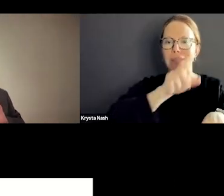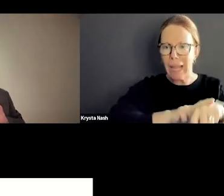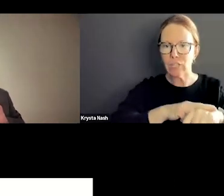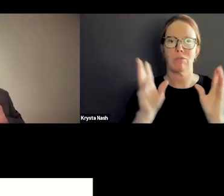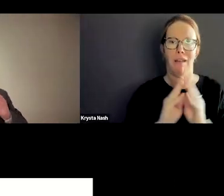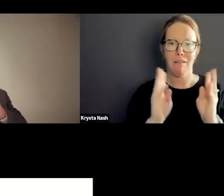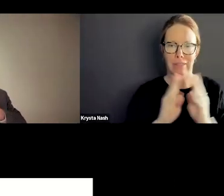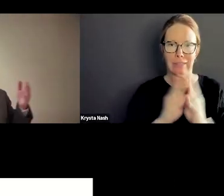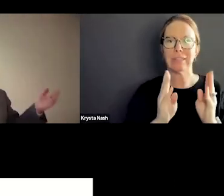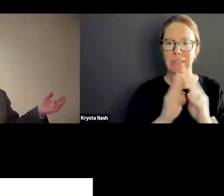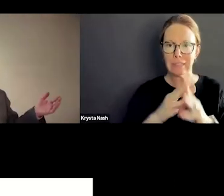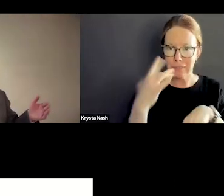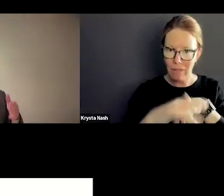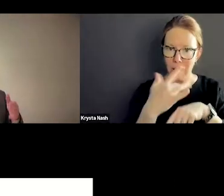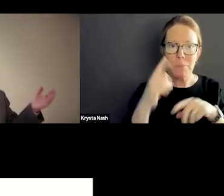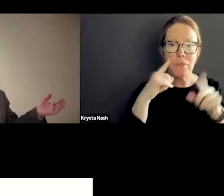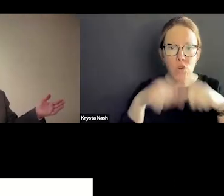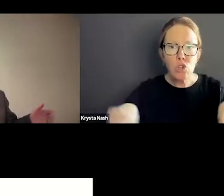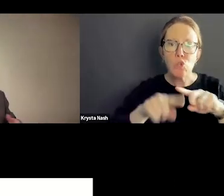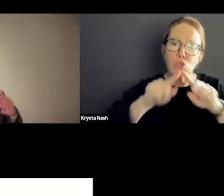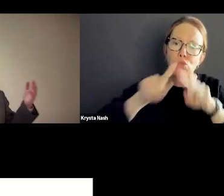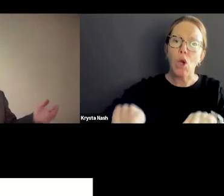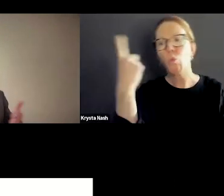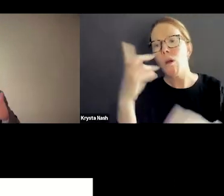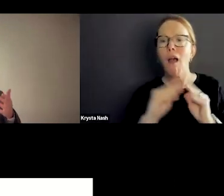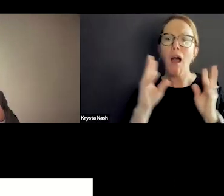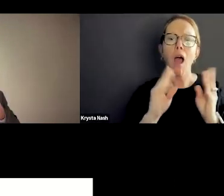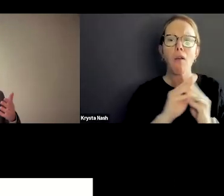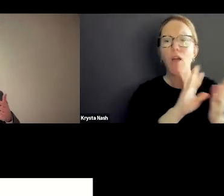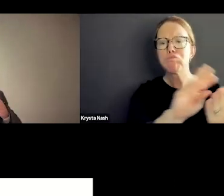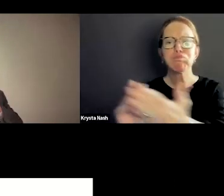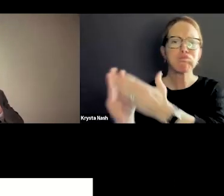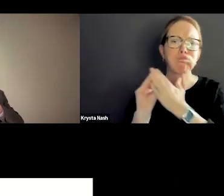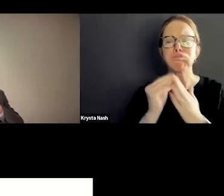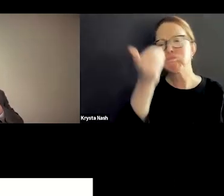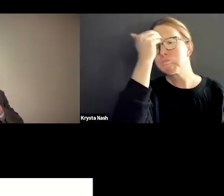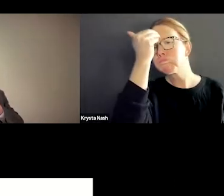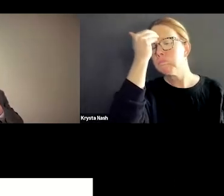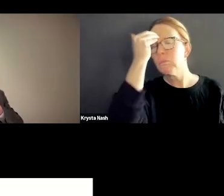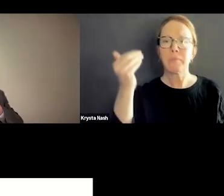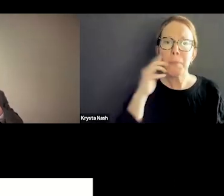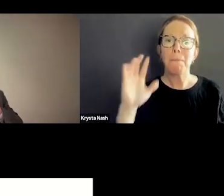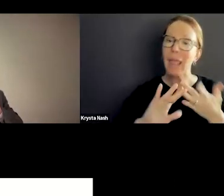that are available for you to go at least to a single conference and get some more information and ideas and networks with some people.